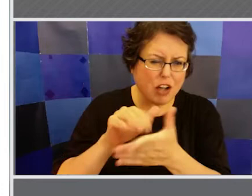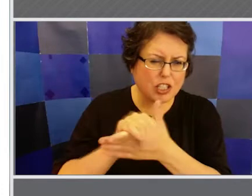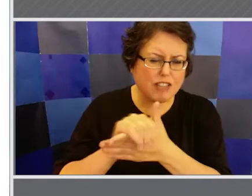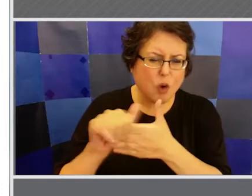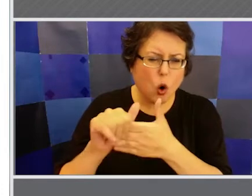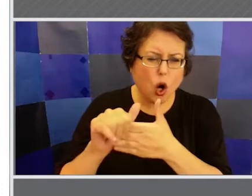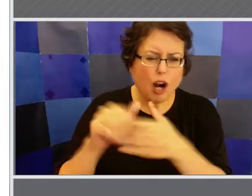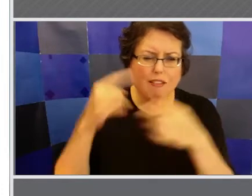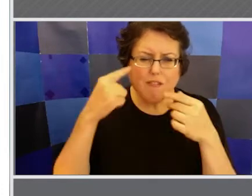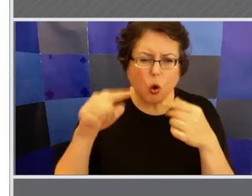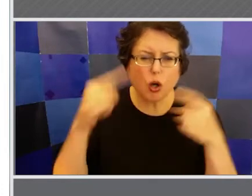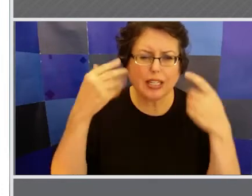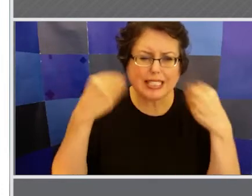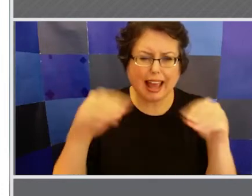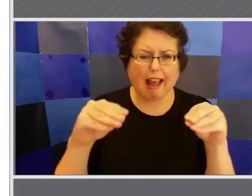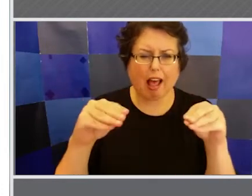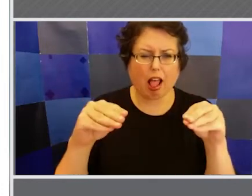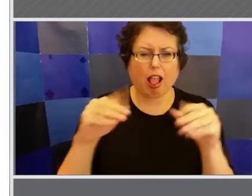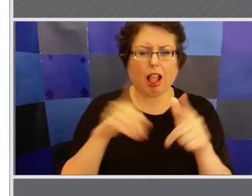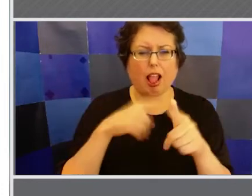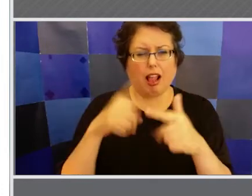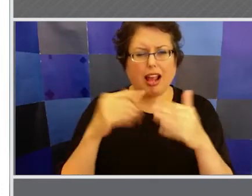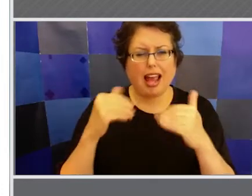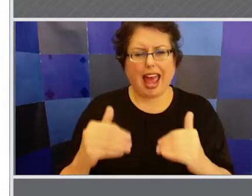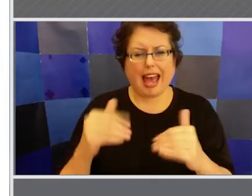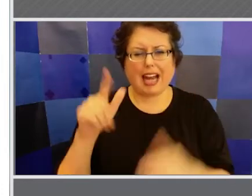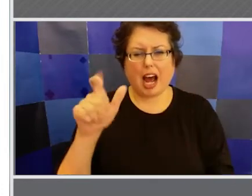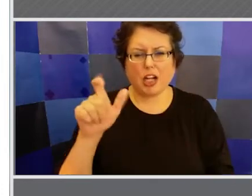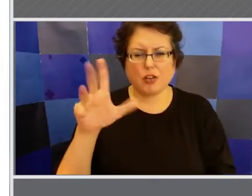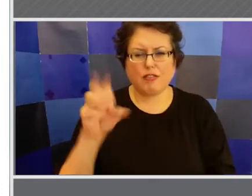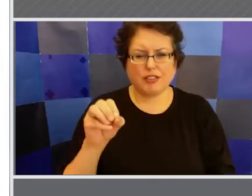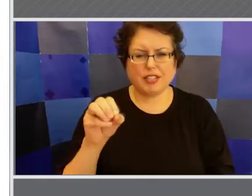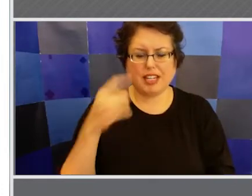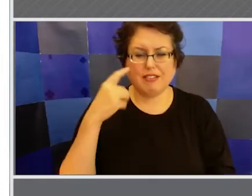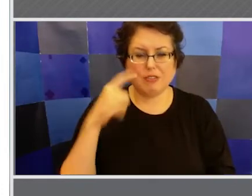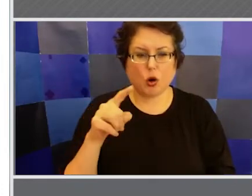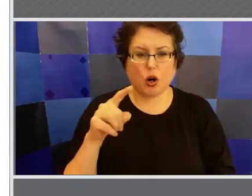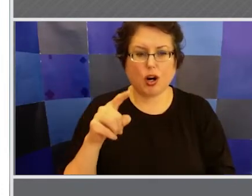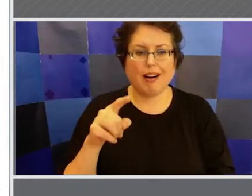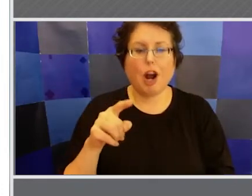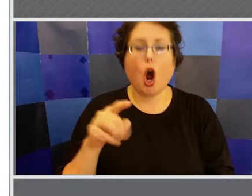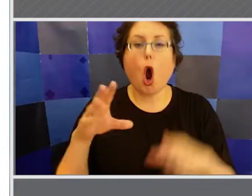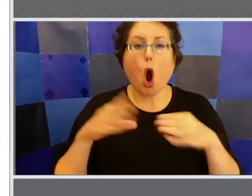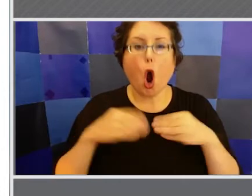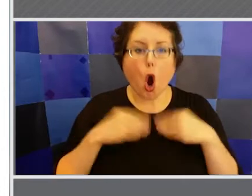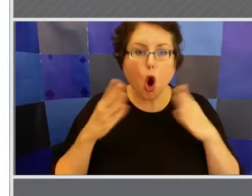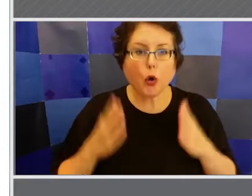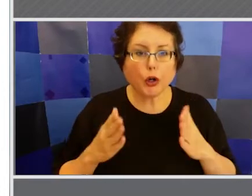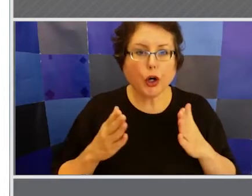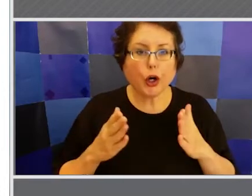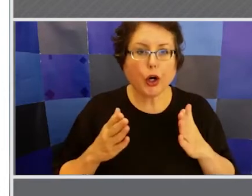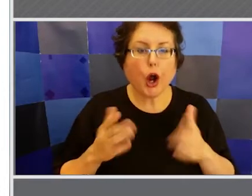and around 150 for owner occupied and this is just a glimpse of some of the